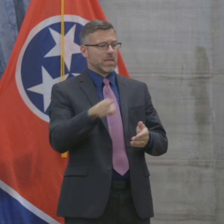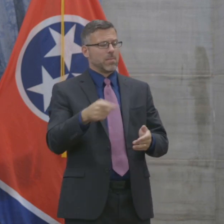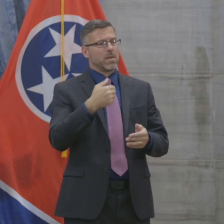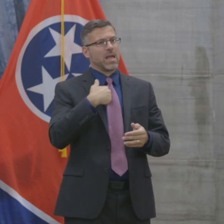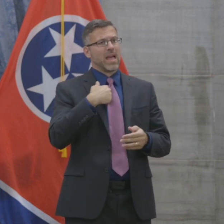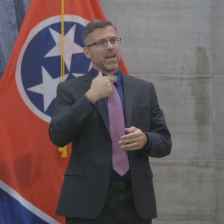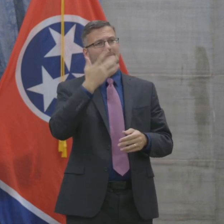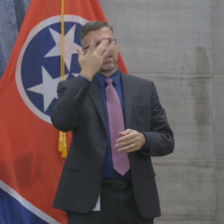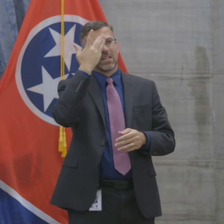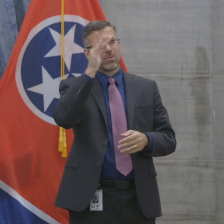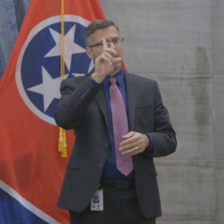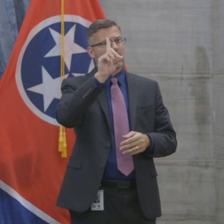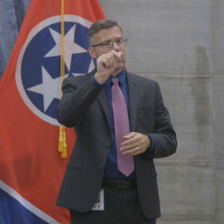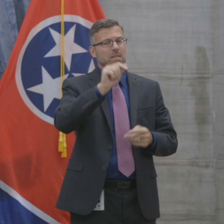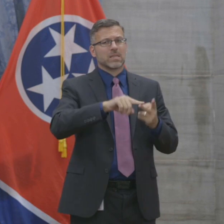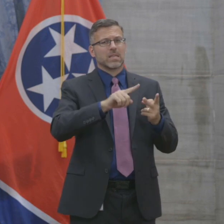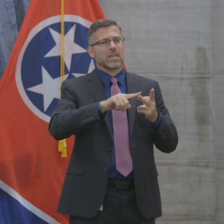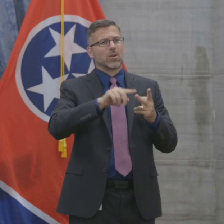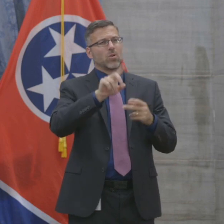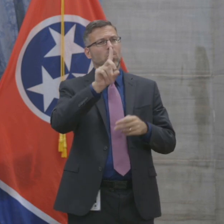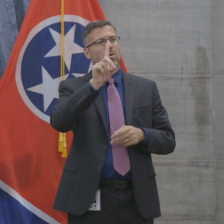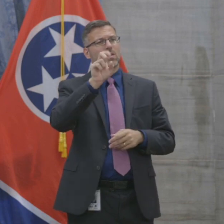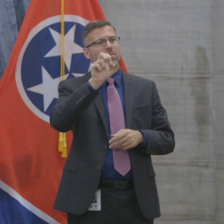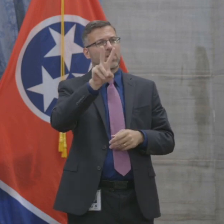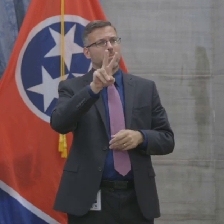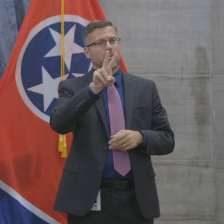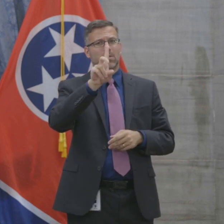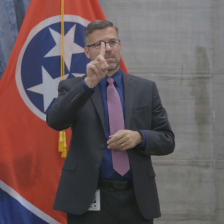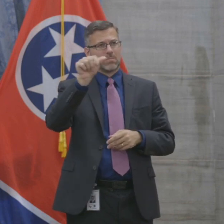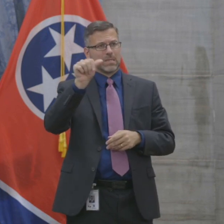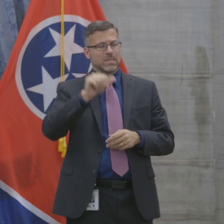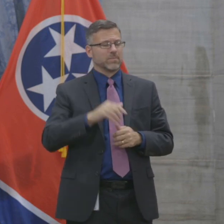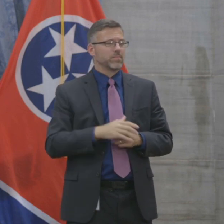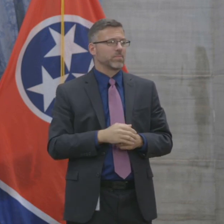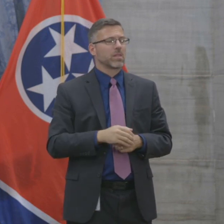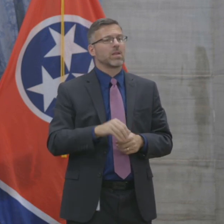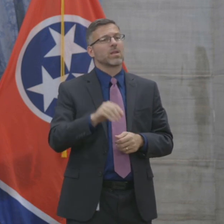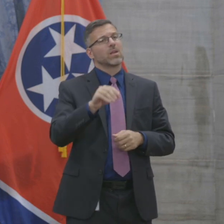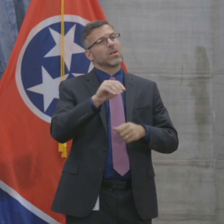we have developed a resource library that we think is one of